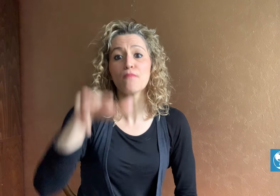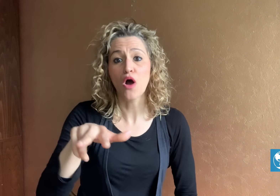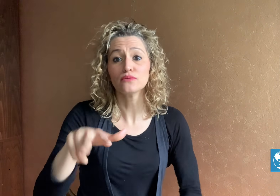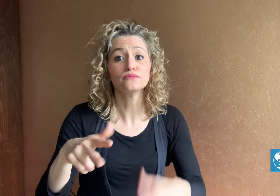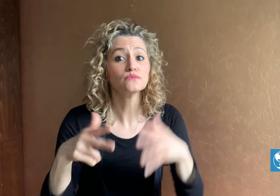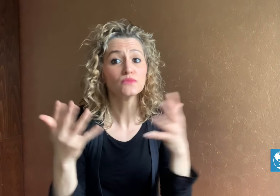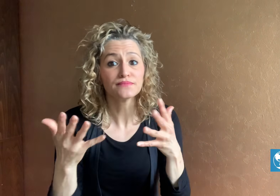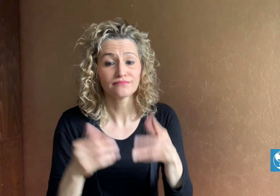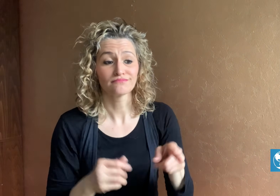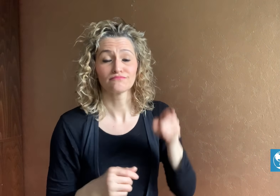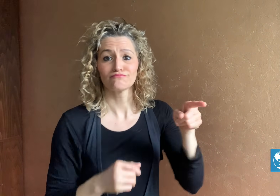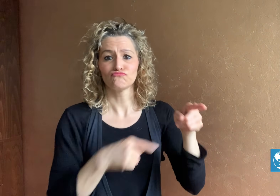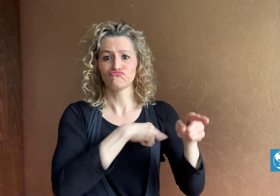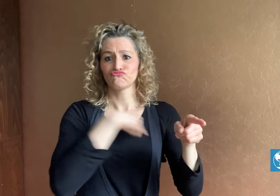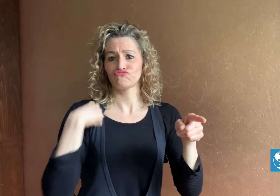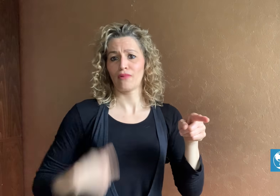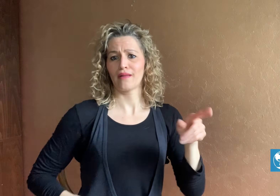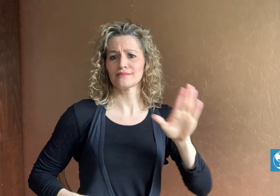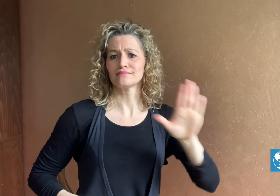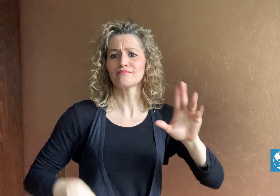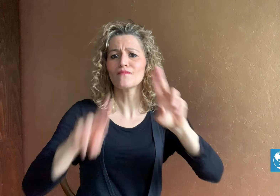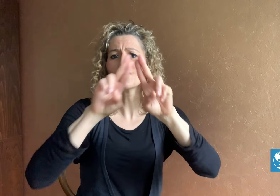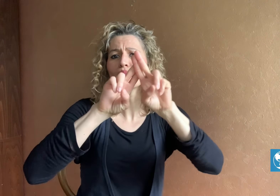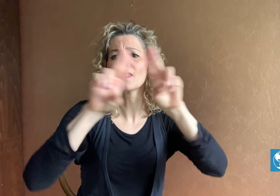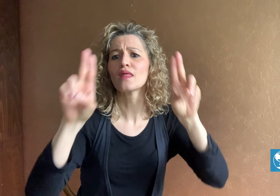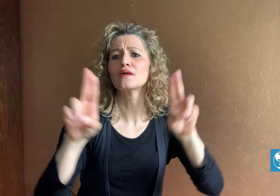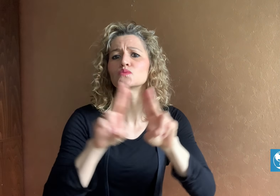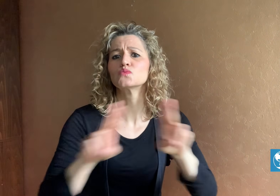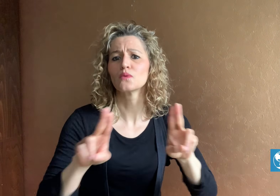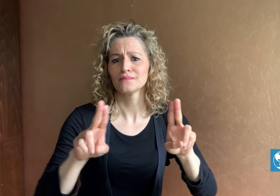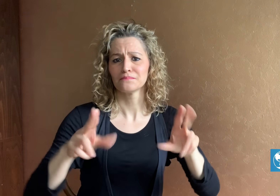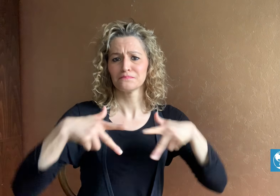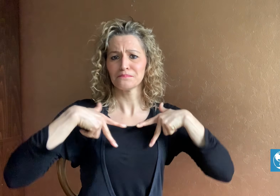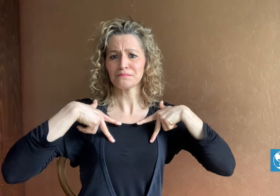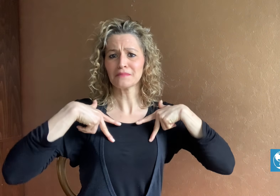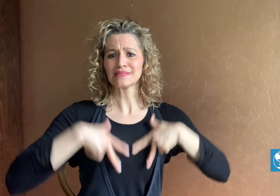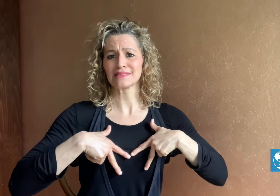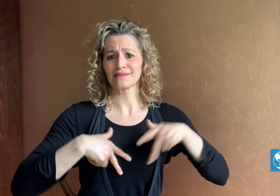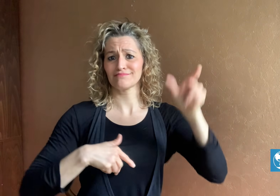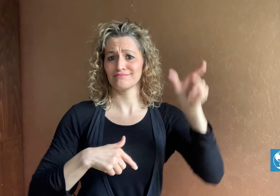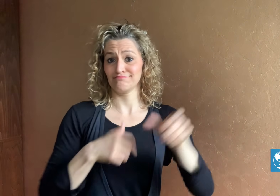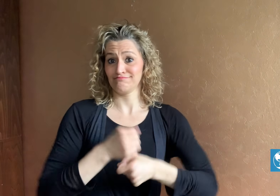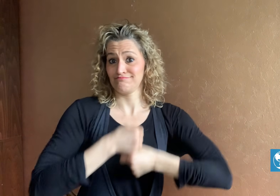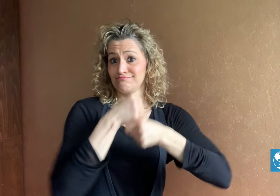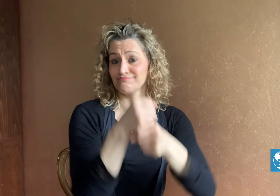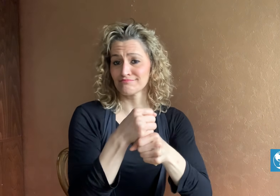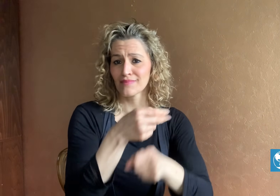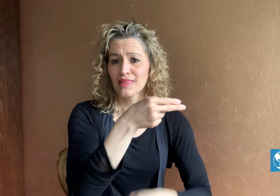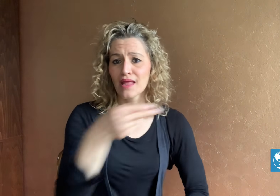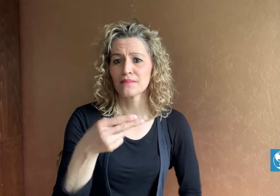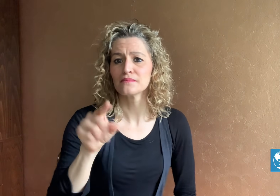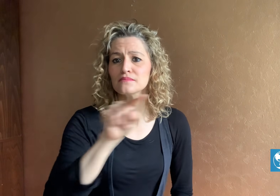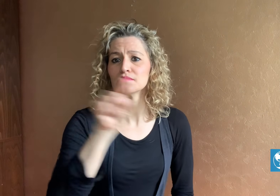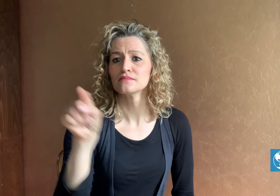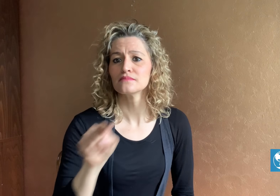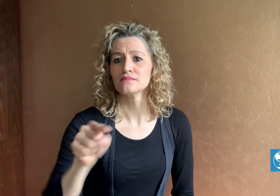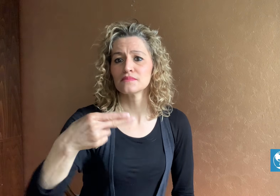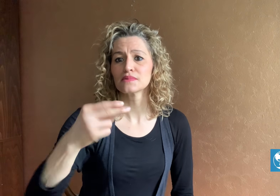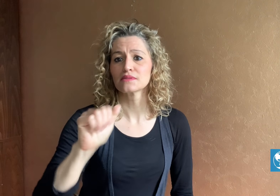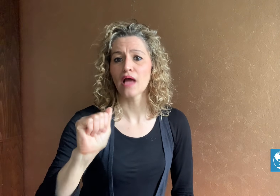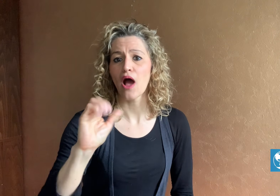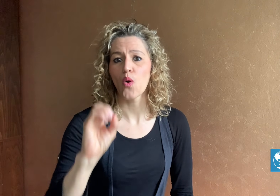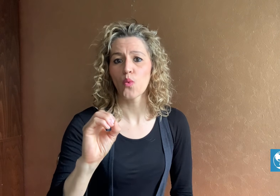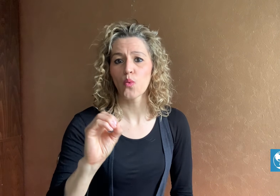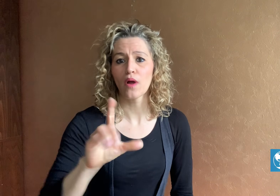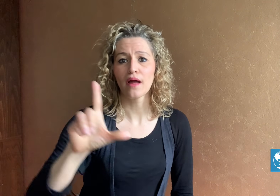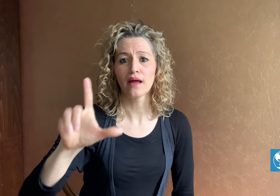Foreign Ministry spokesperson Zhao Lijian promoted